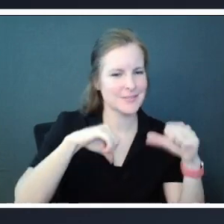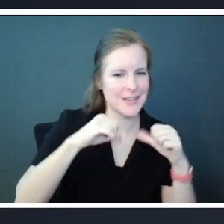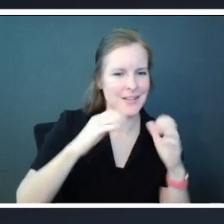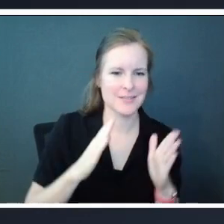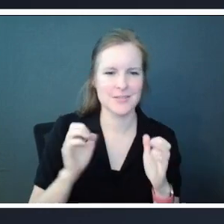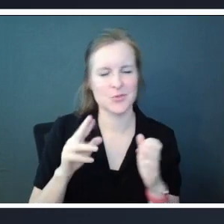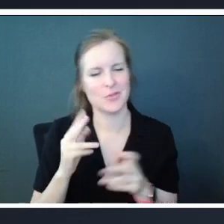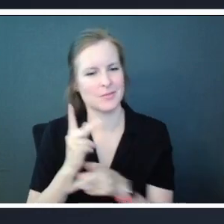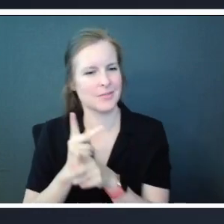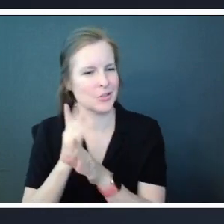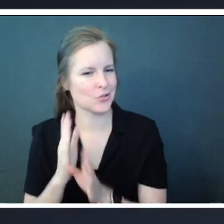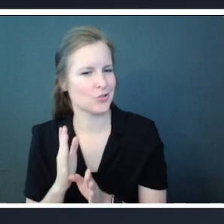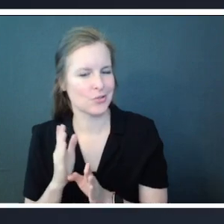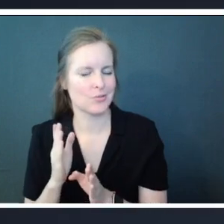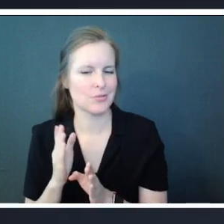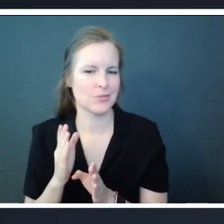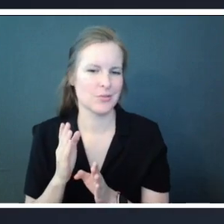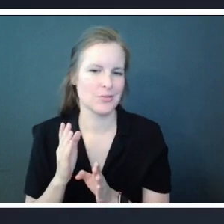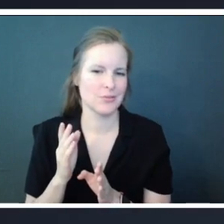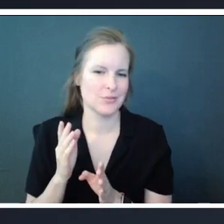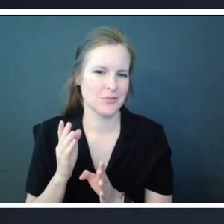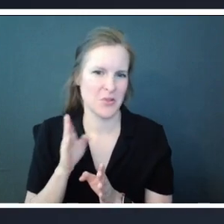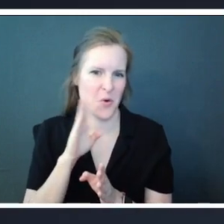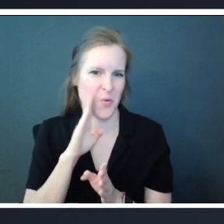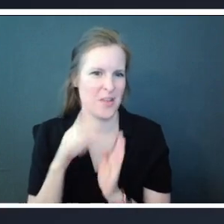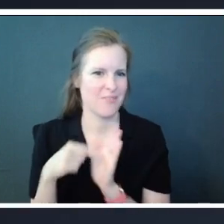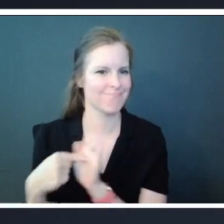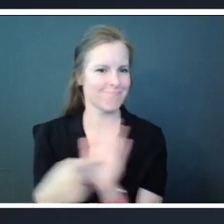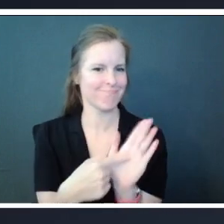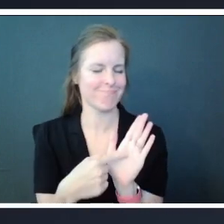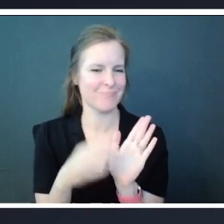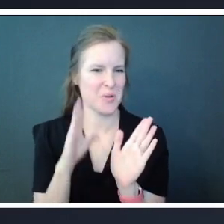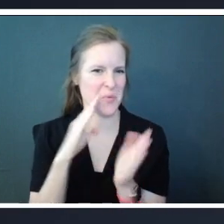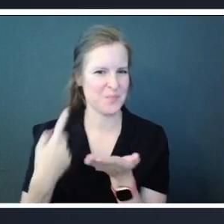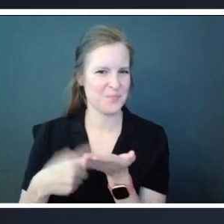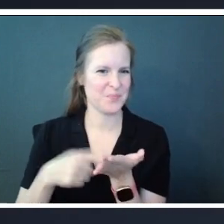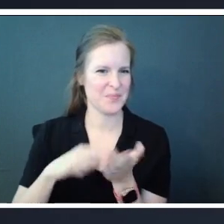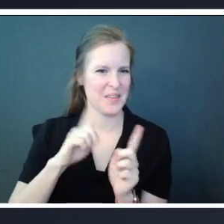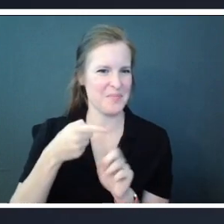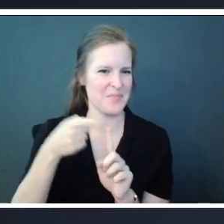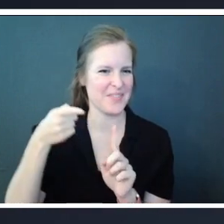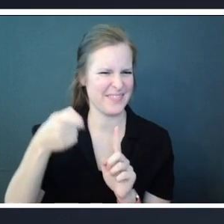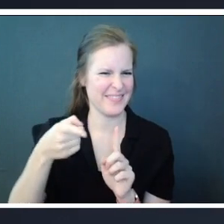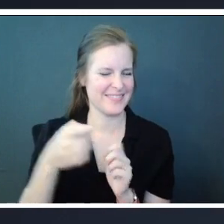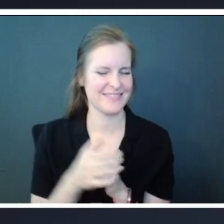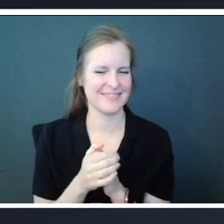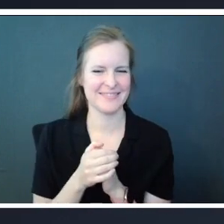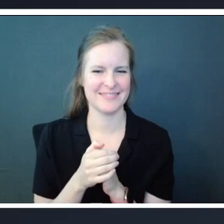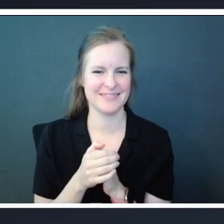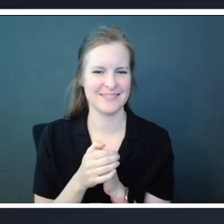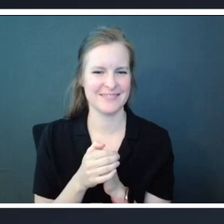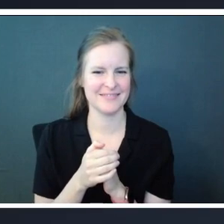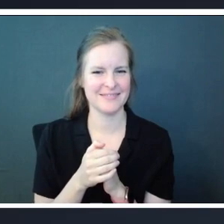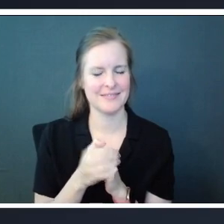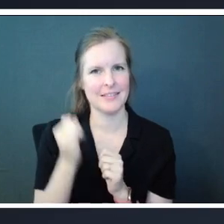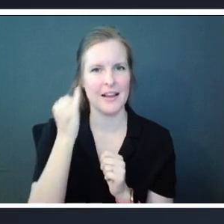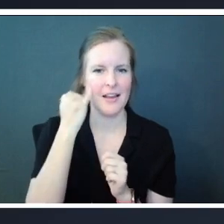them to us, and talking about them. So, if we say we're going to do an adaptations program and we